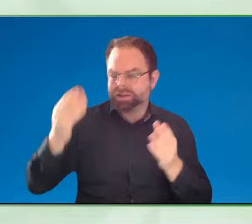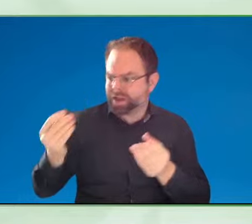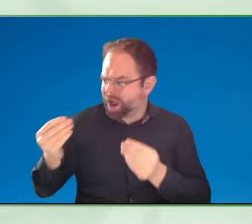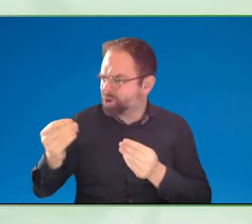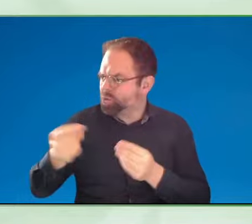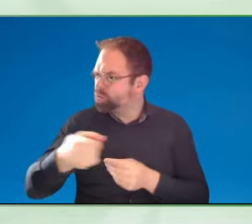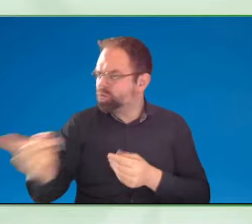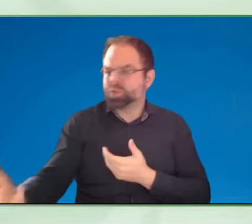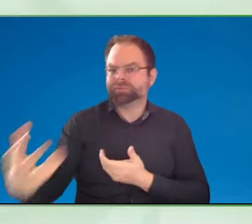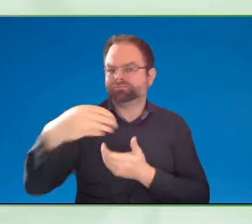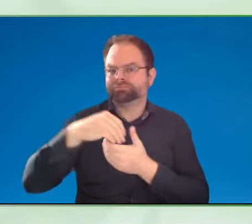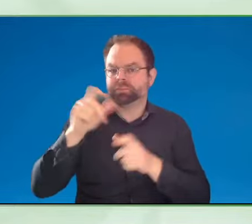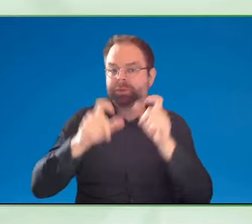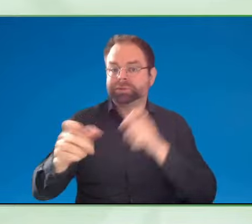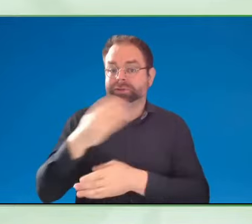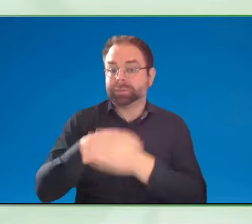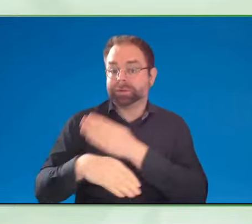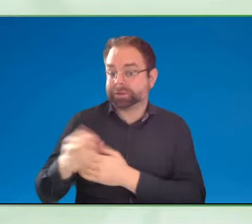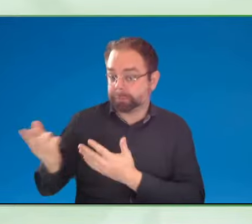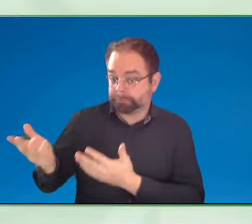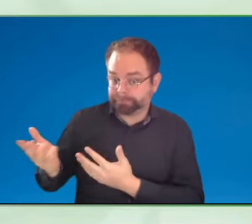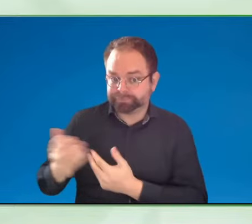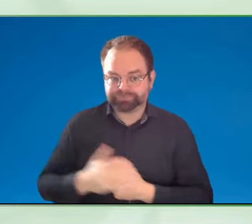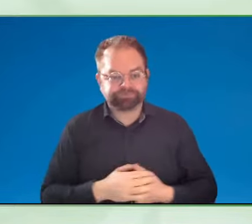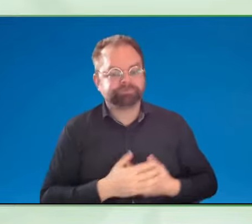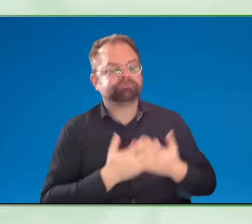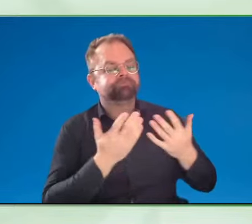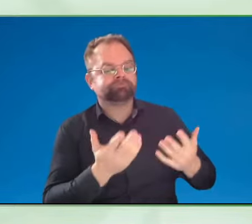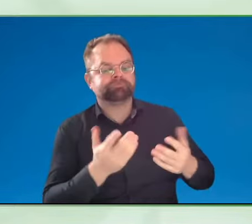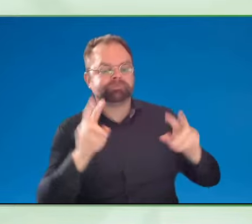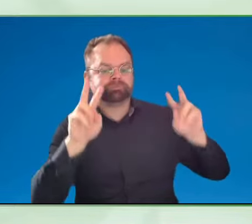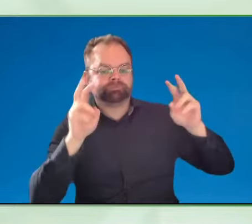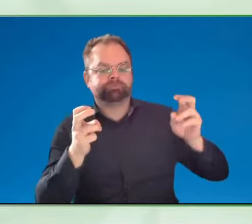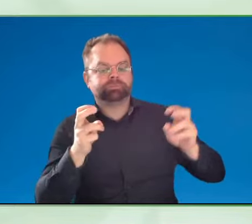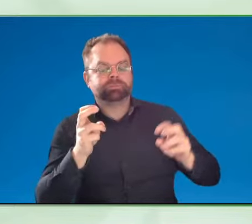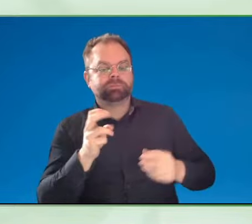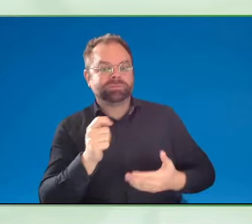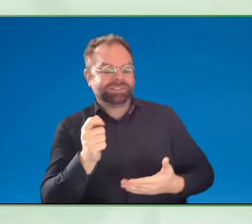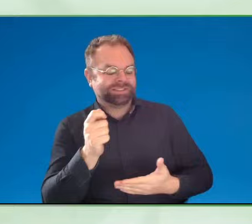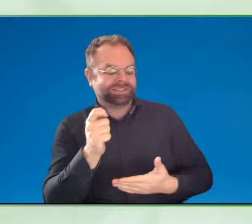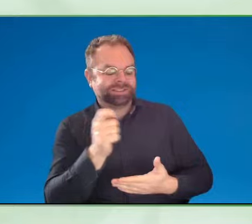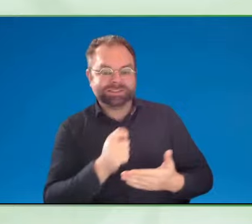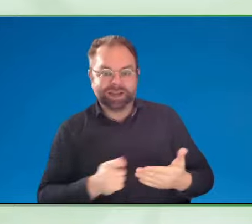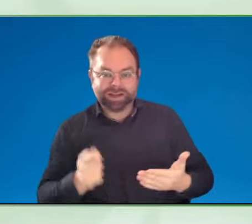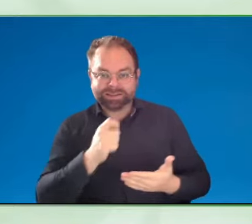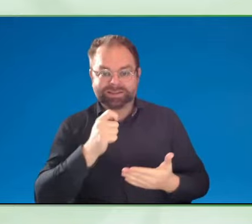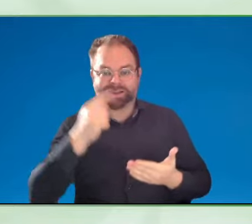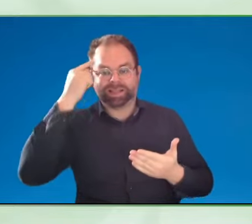So we brought them to our newest library back then in 2017, and we ask them, OK, use the